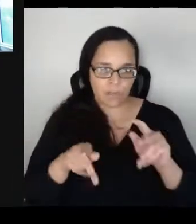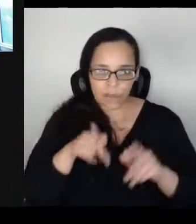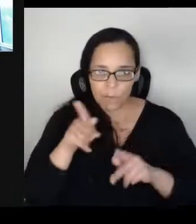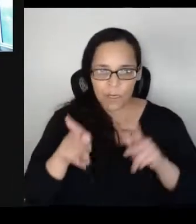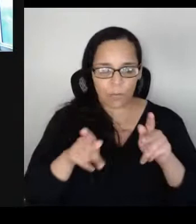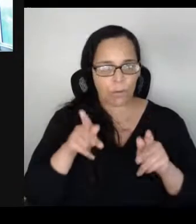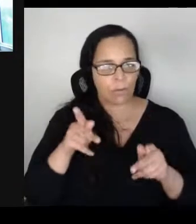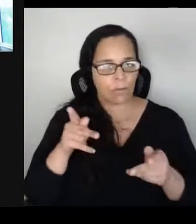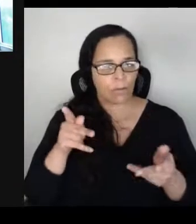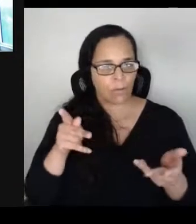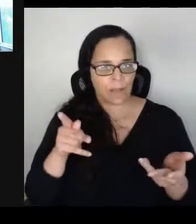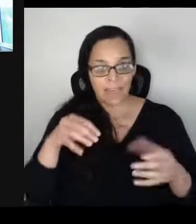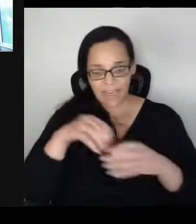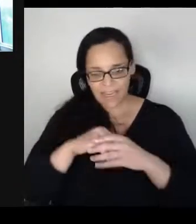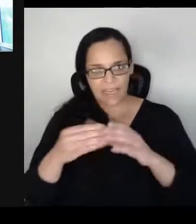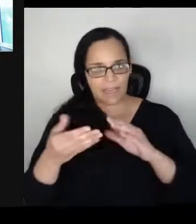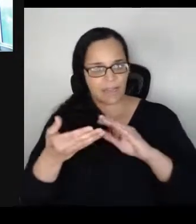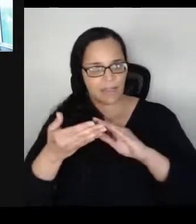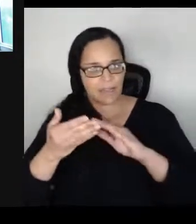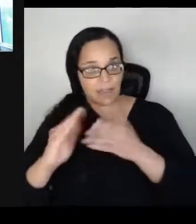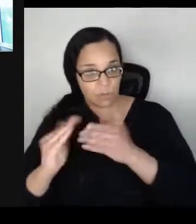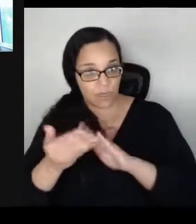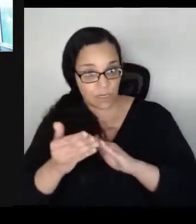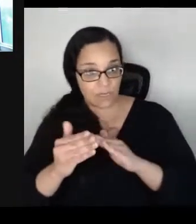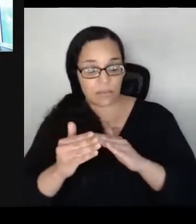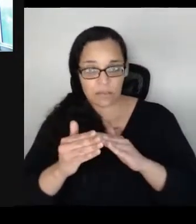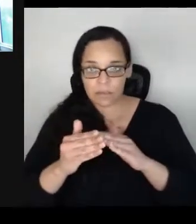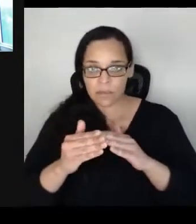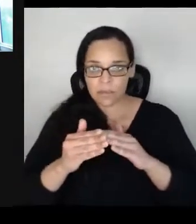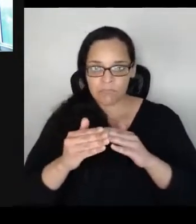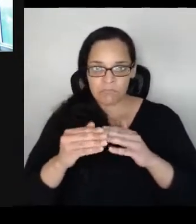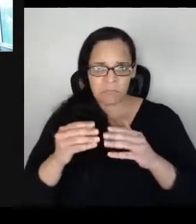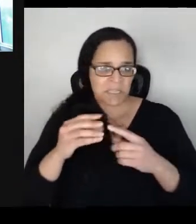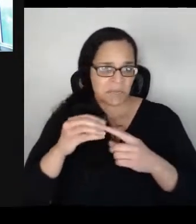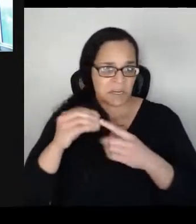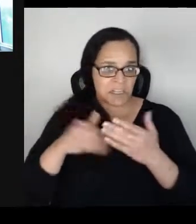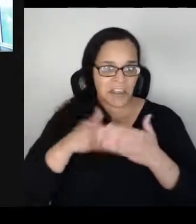Especially after the Trump administration,